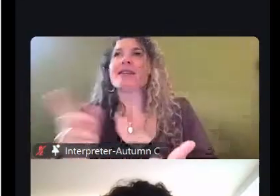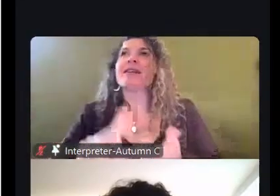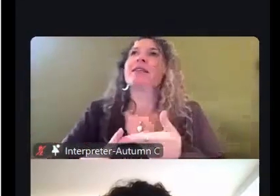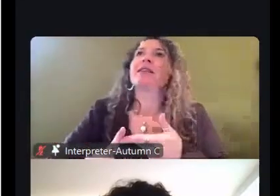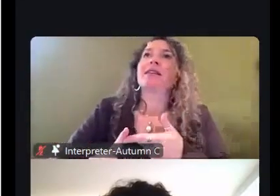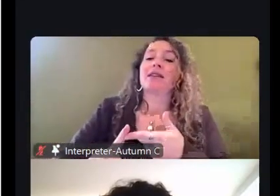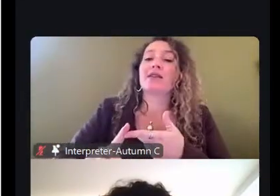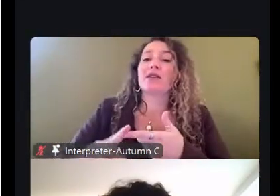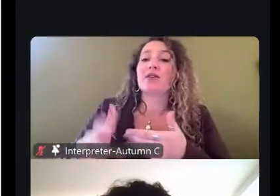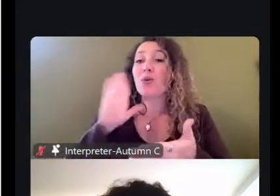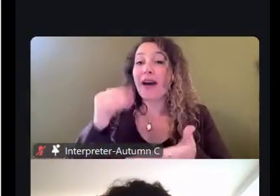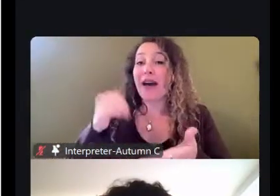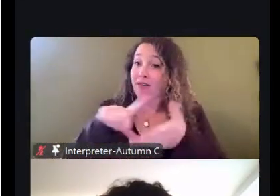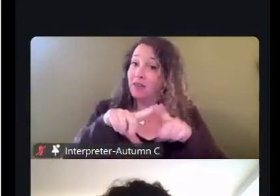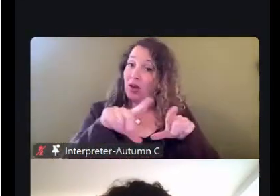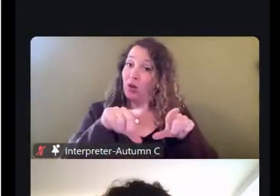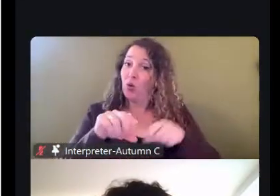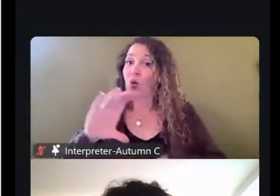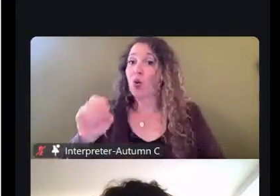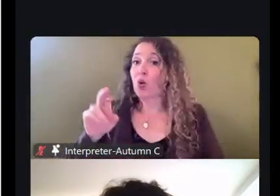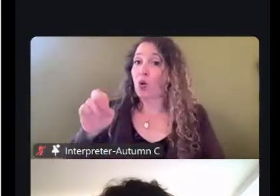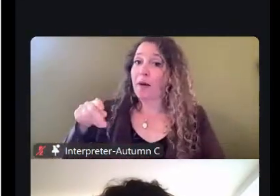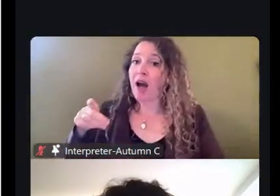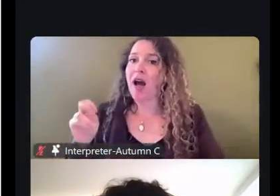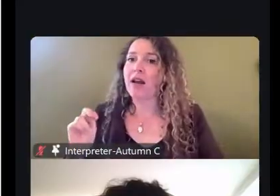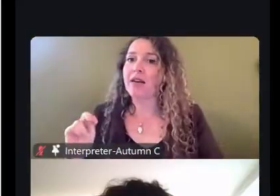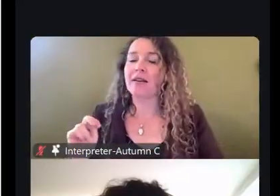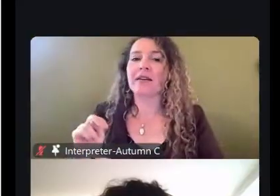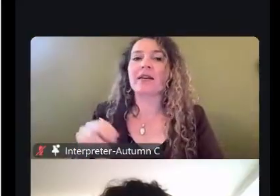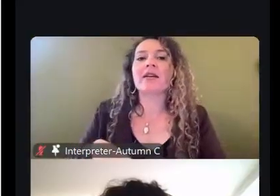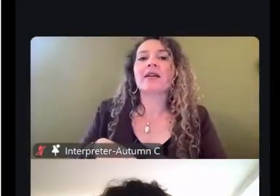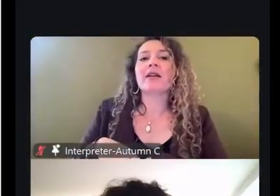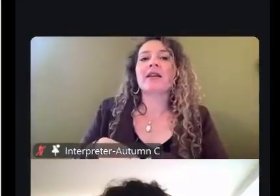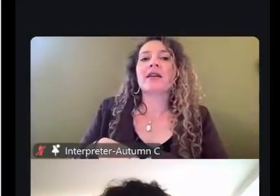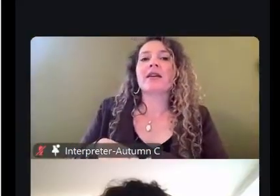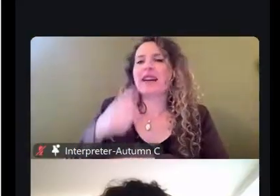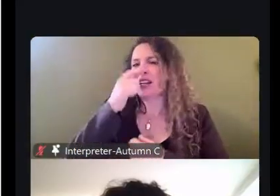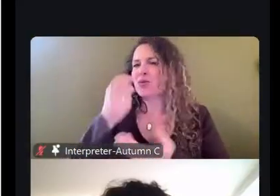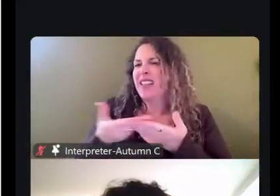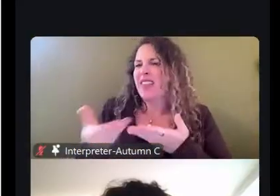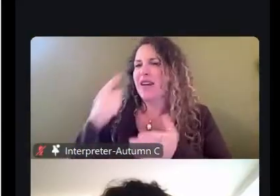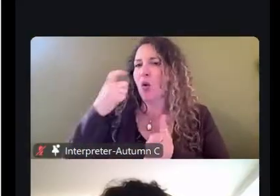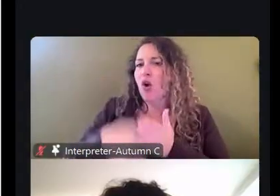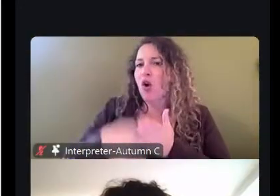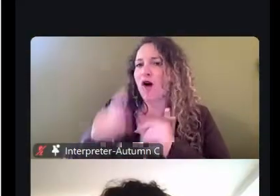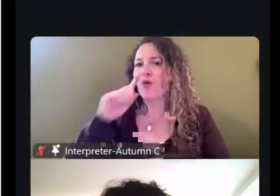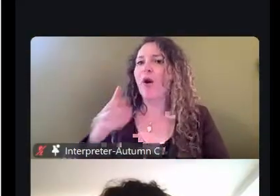coupons and there's some very interesting things around cost for diabetes. But no, it is very,